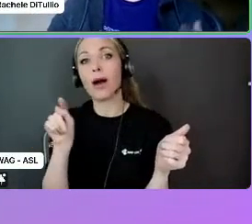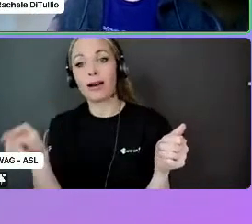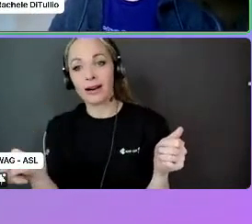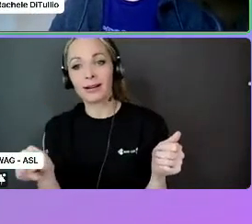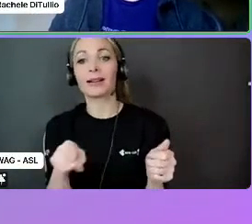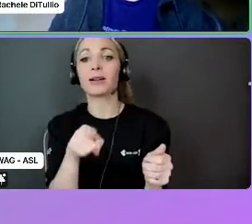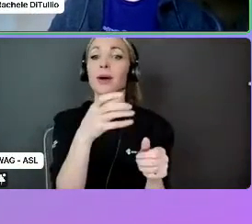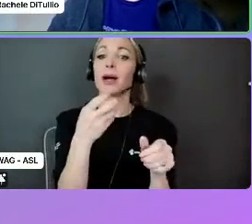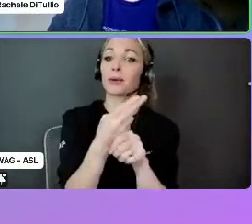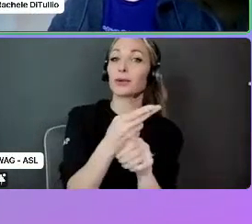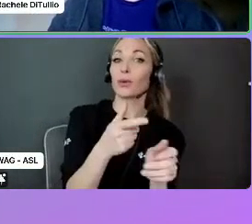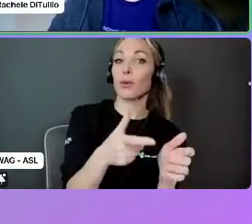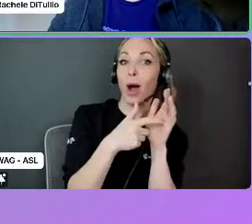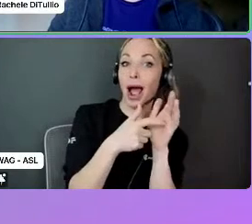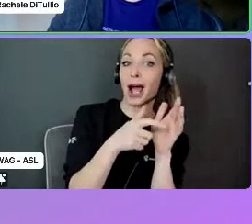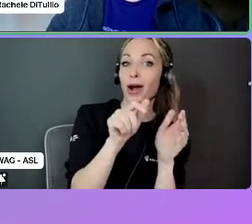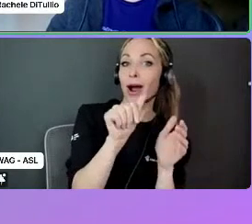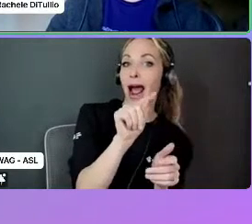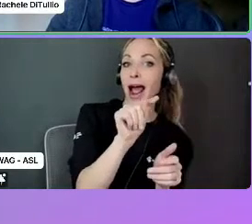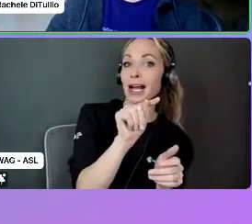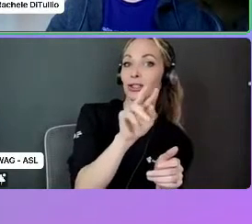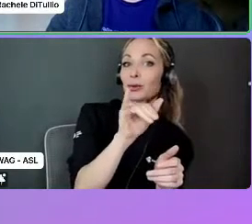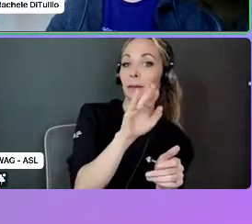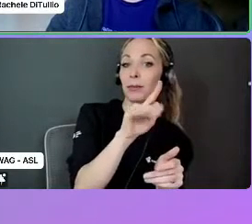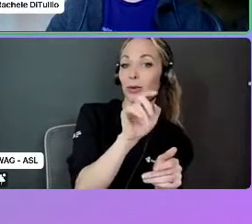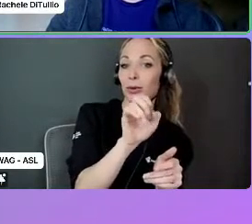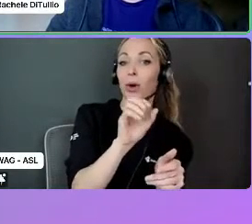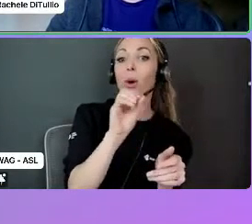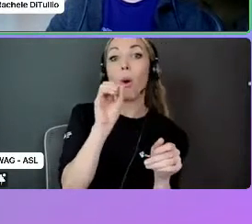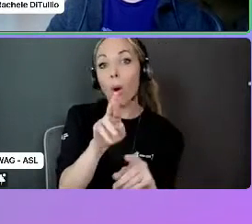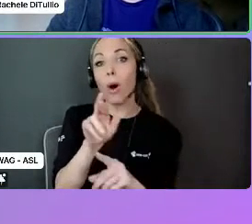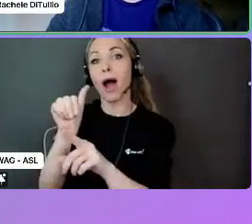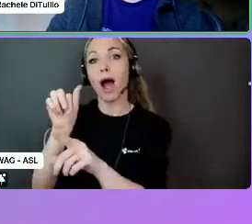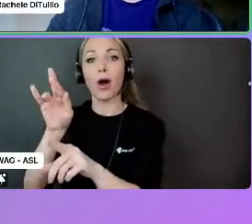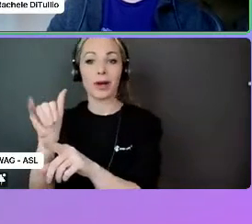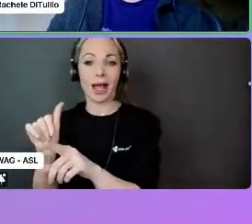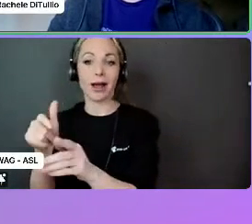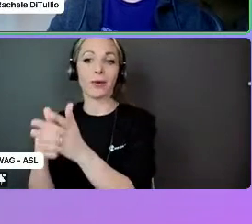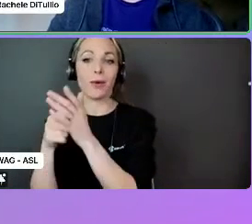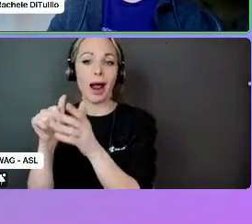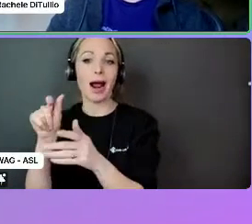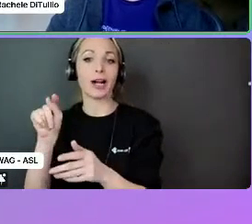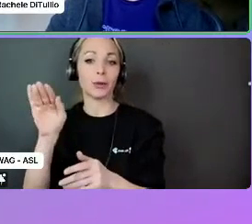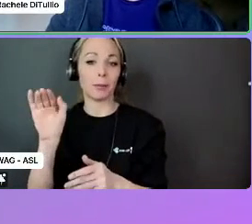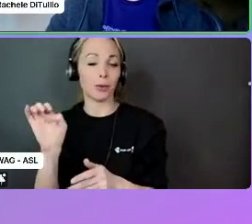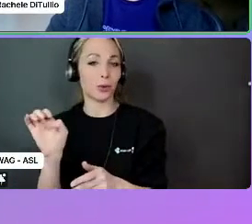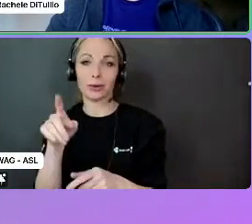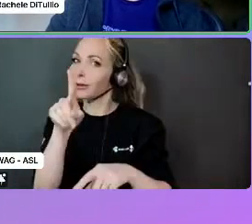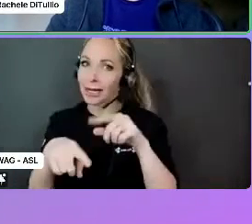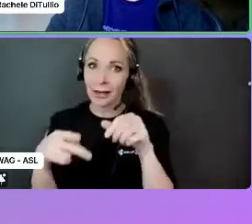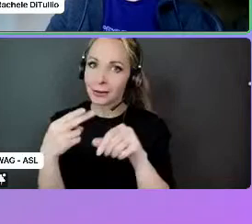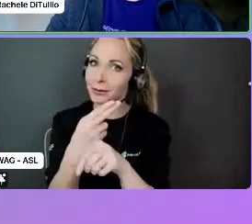either or. We don't want to use both. So we can either use our required attribute, or aria required equals true